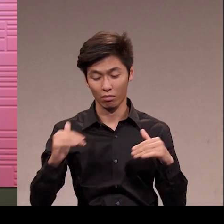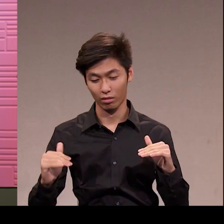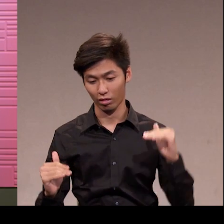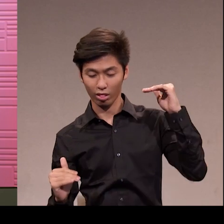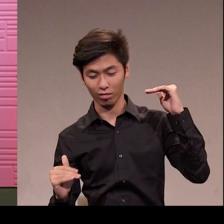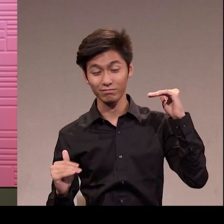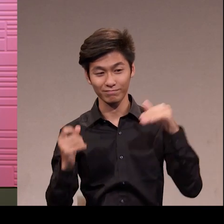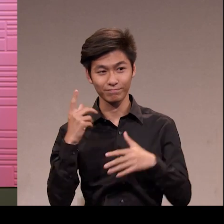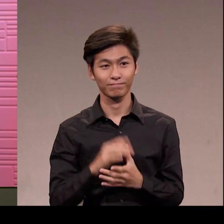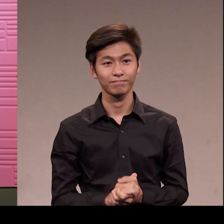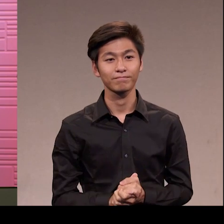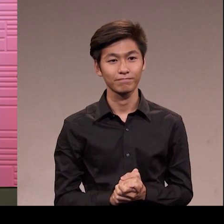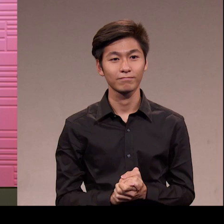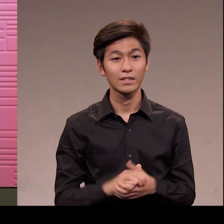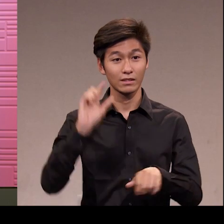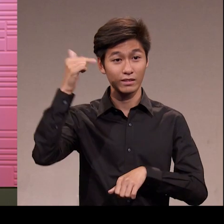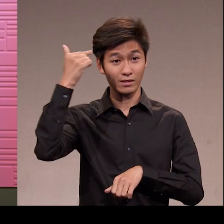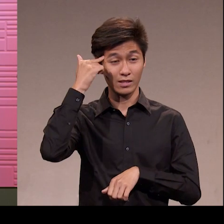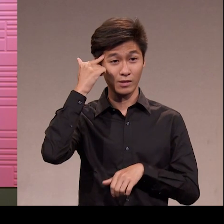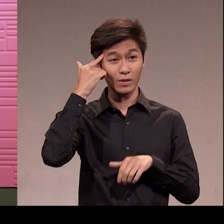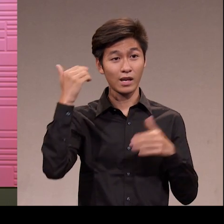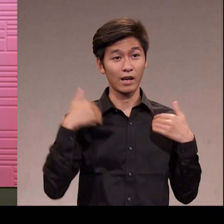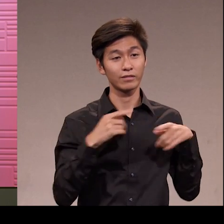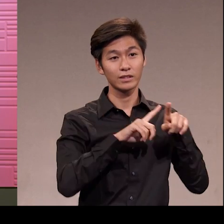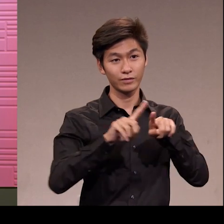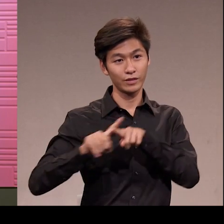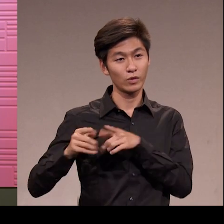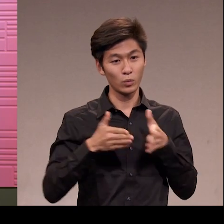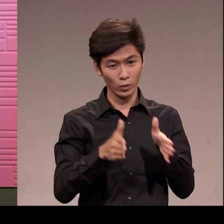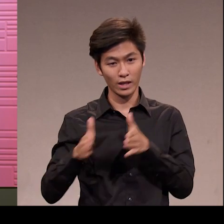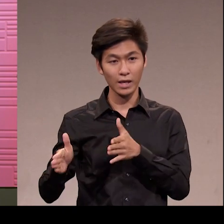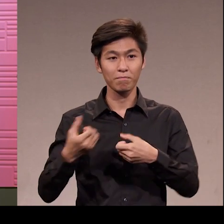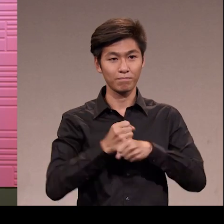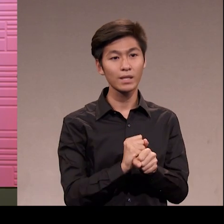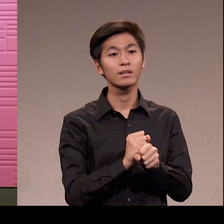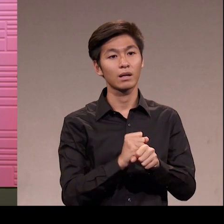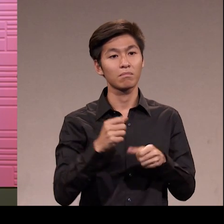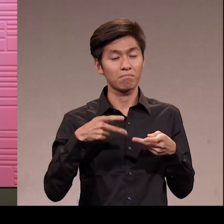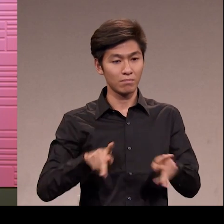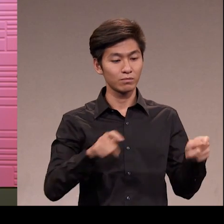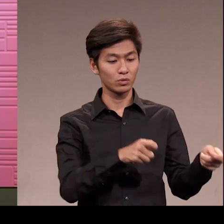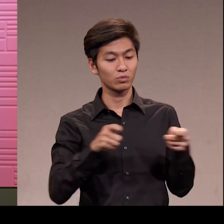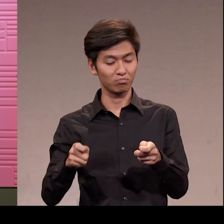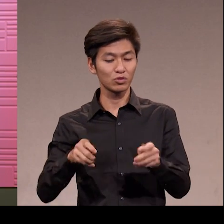The government as introduced a series of measures so that public transport is kept affordable.